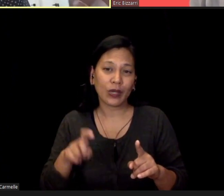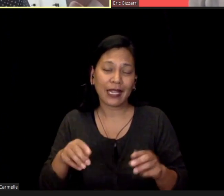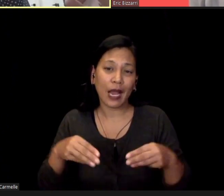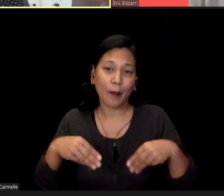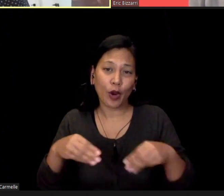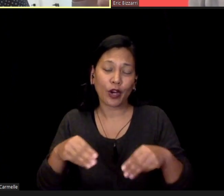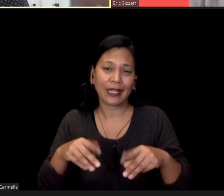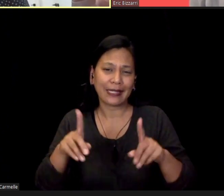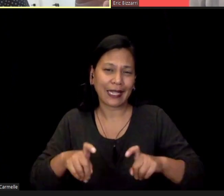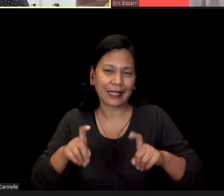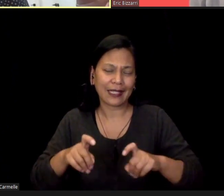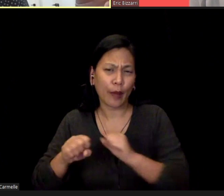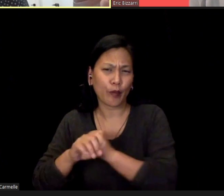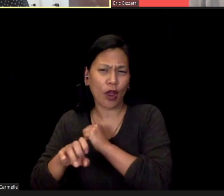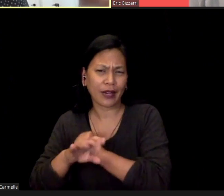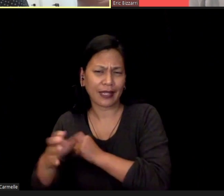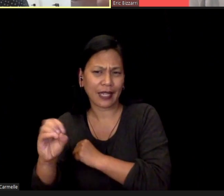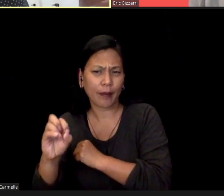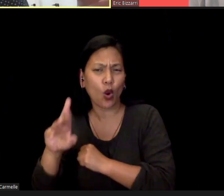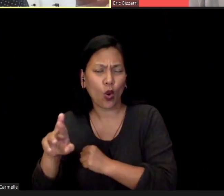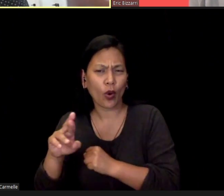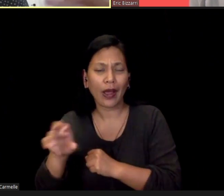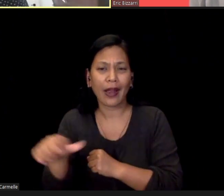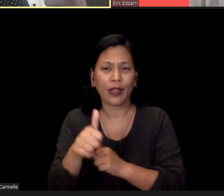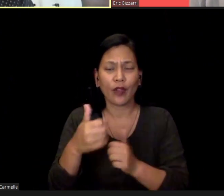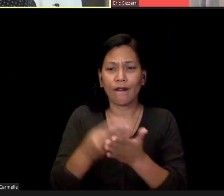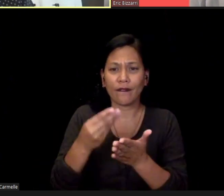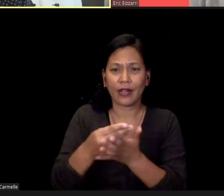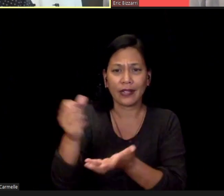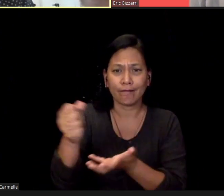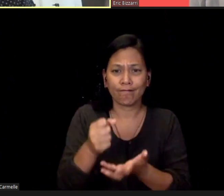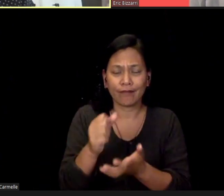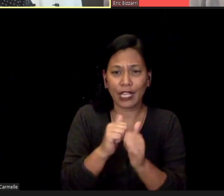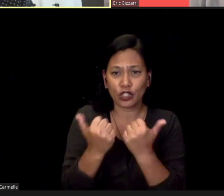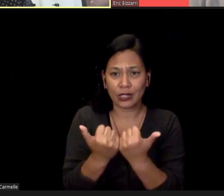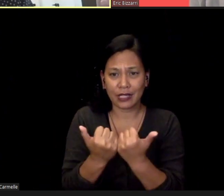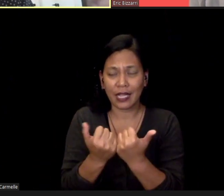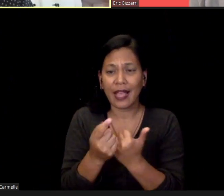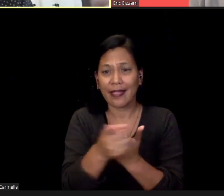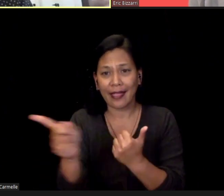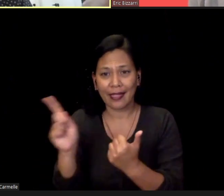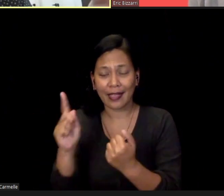You need a broadcaster, or I believe it's a funding agency to say, I'm going to give this project a letter of support.